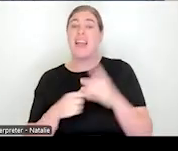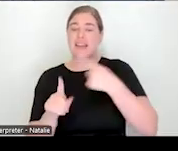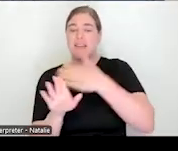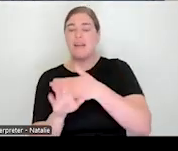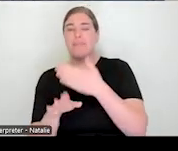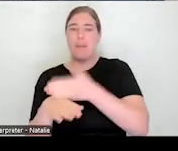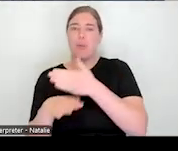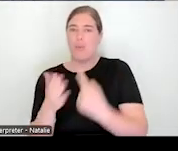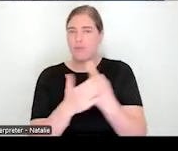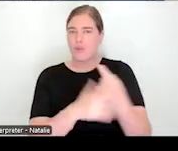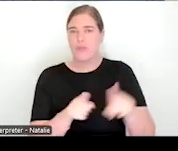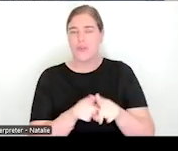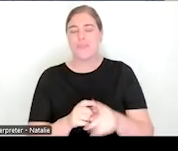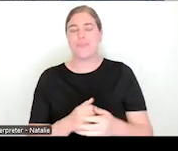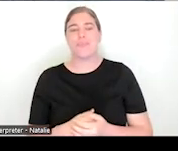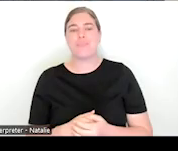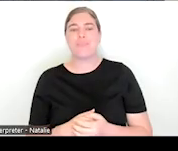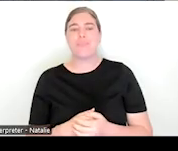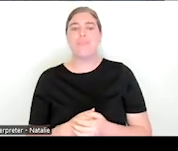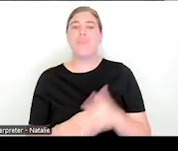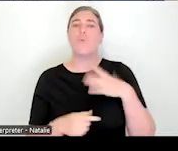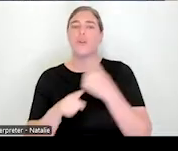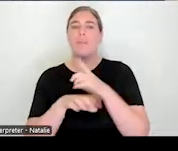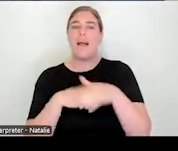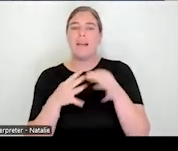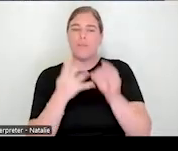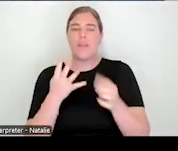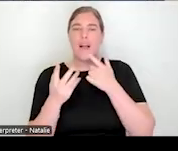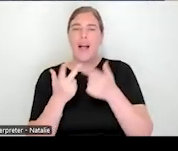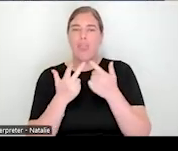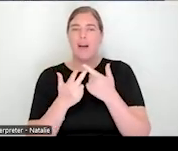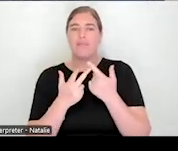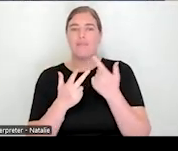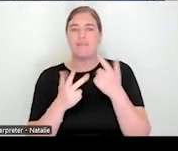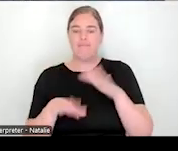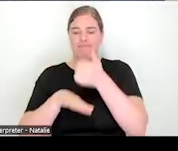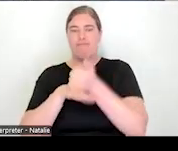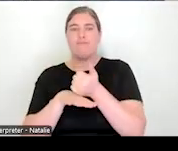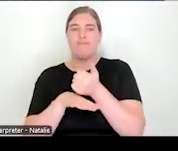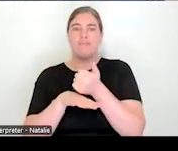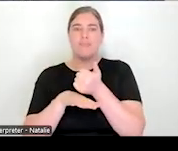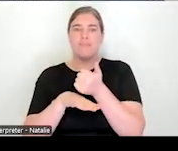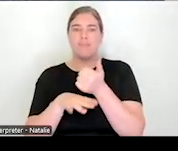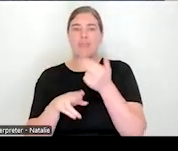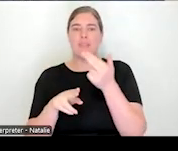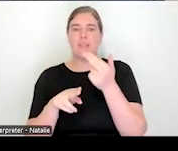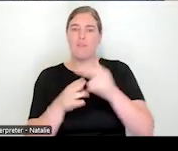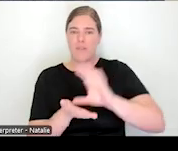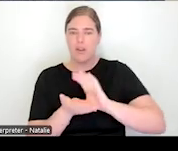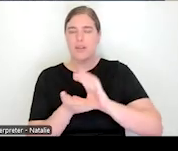want to mention other implementation activities that are? that we think are